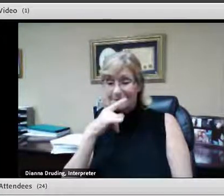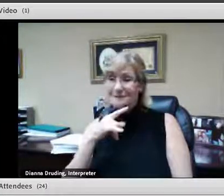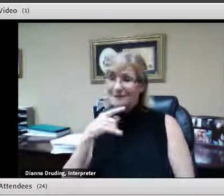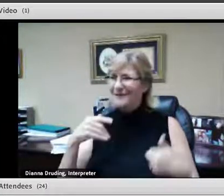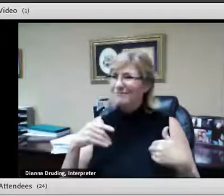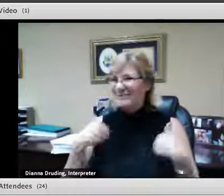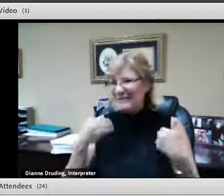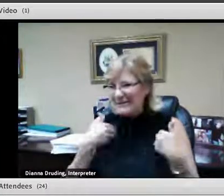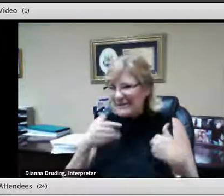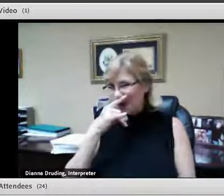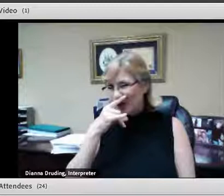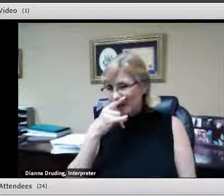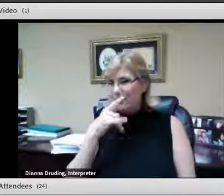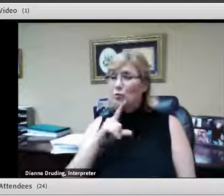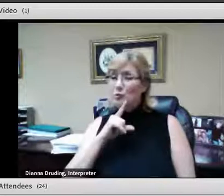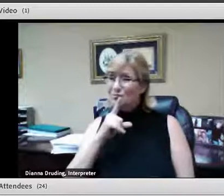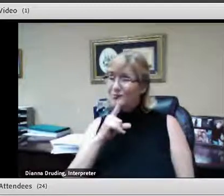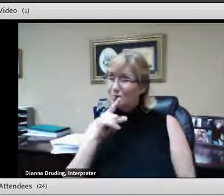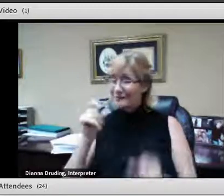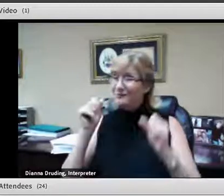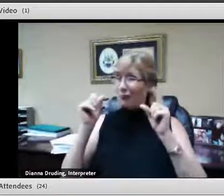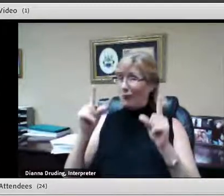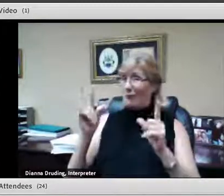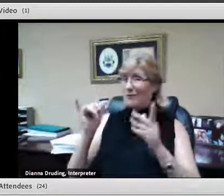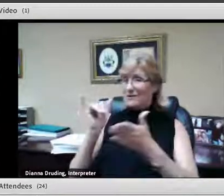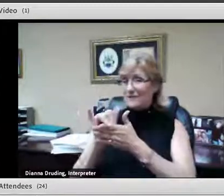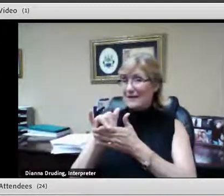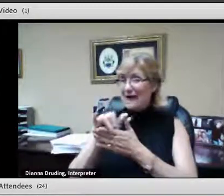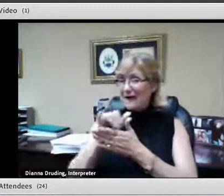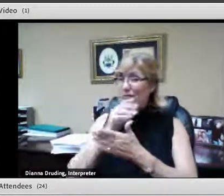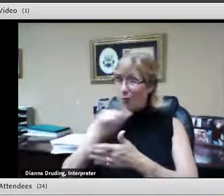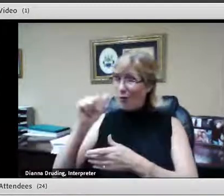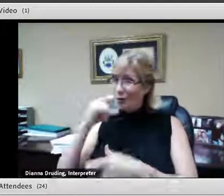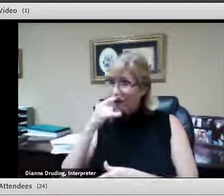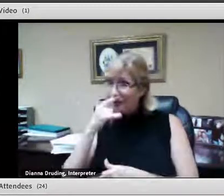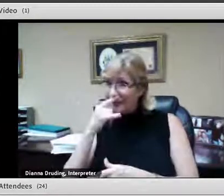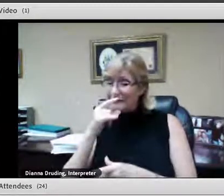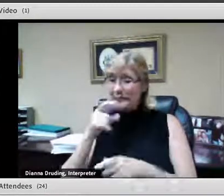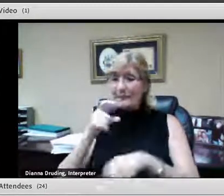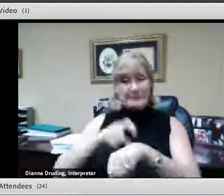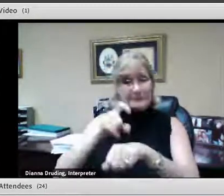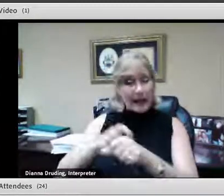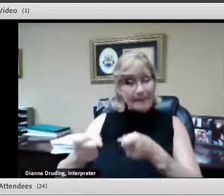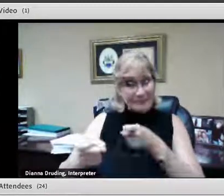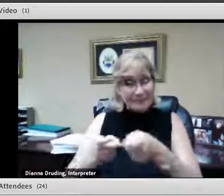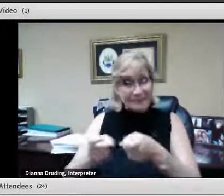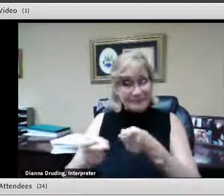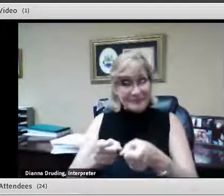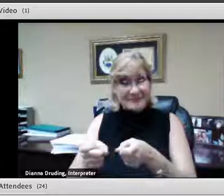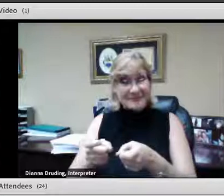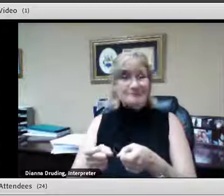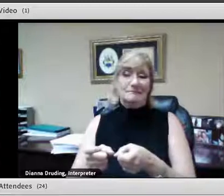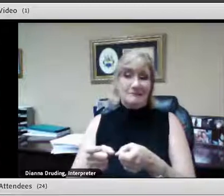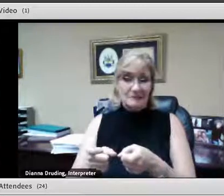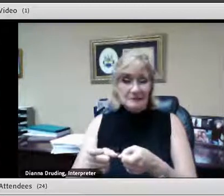but really surprisingly, in the older grades, too, in the upper grades even in high school, time management really, really lacks, in my experience.